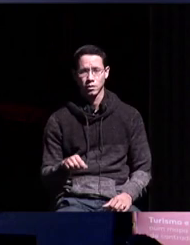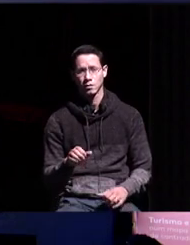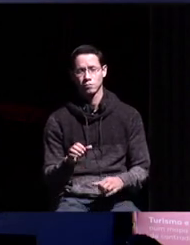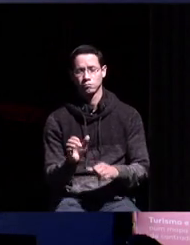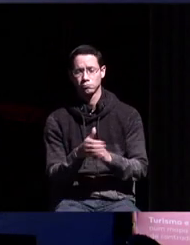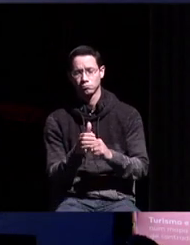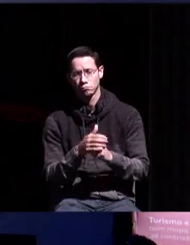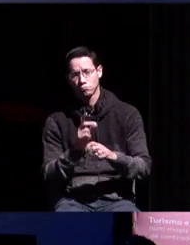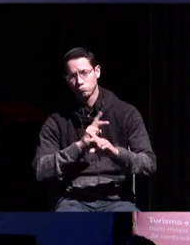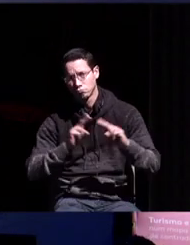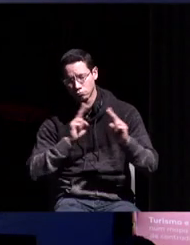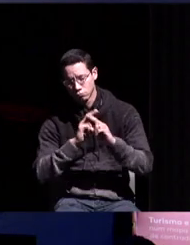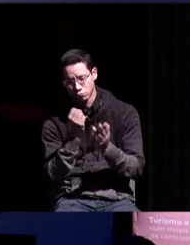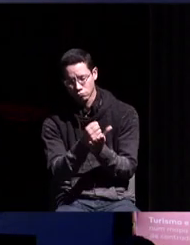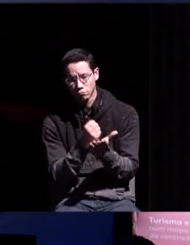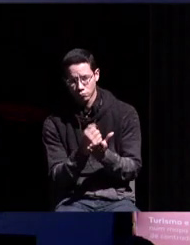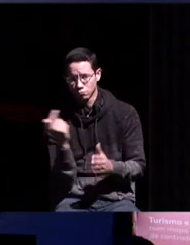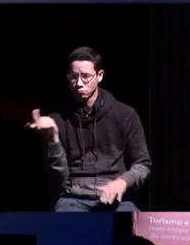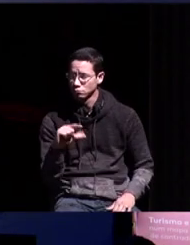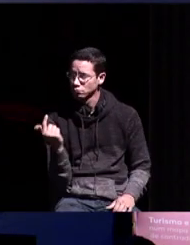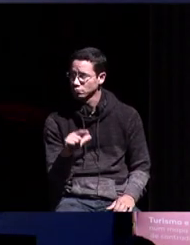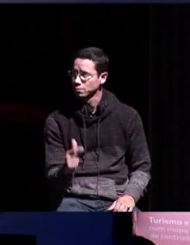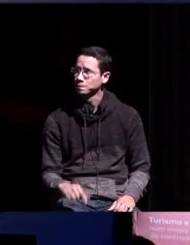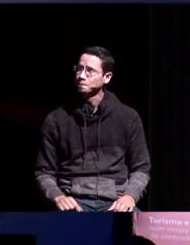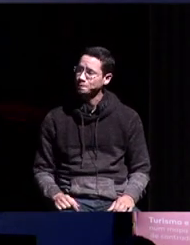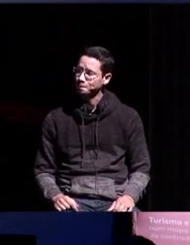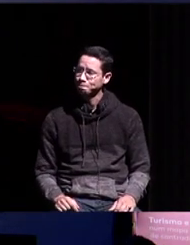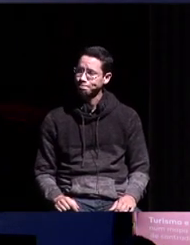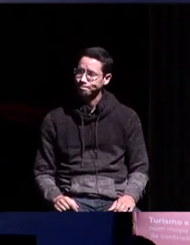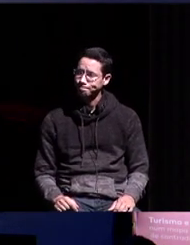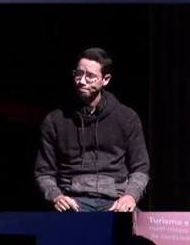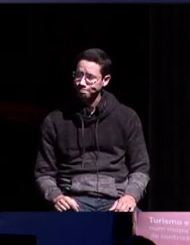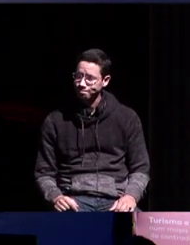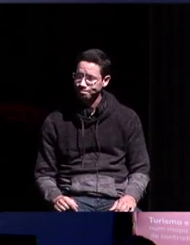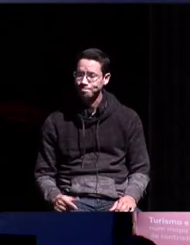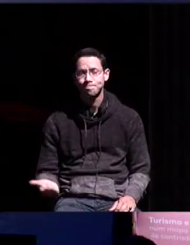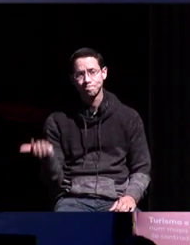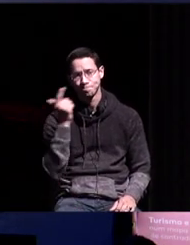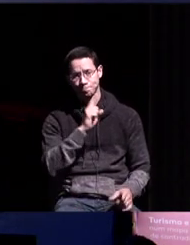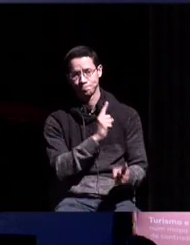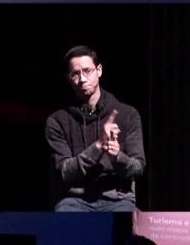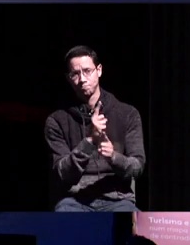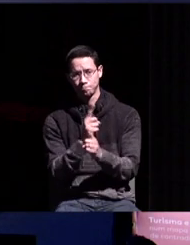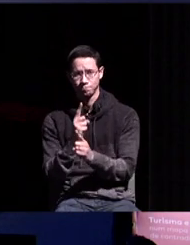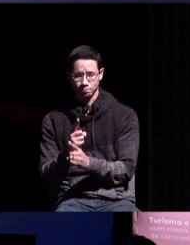Of the formal labor that we were able to measure,